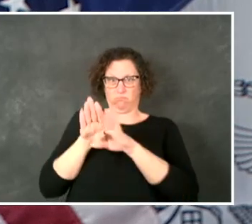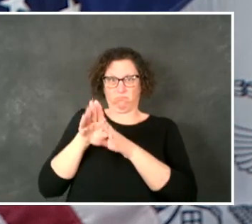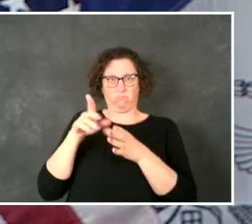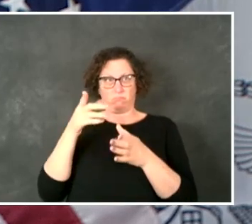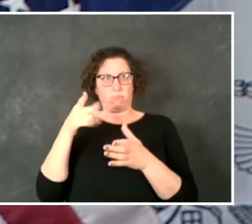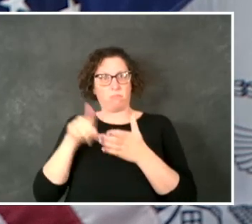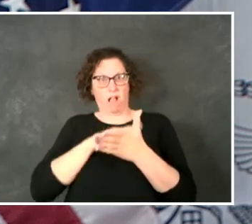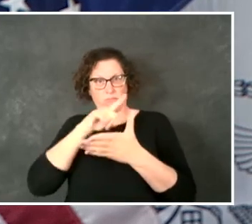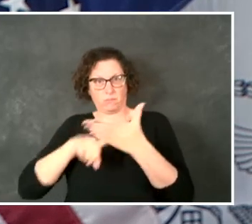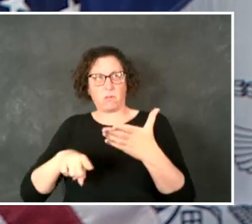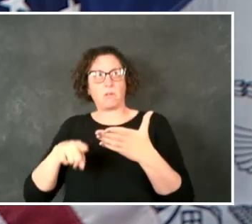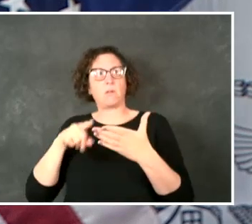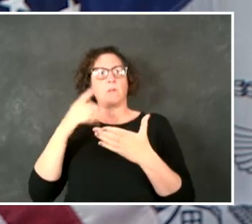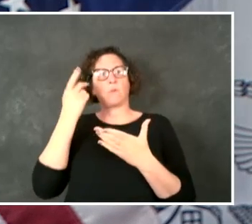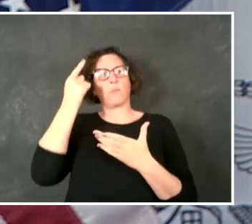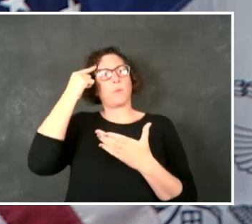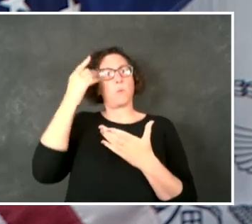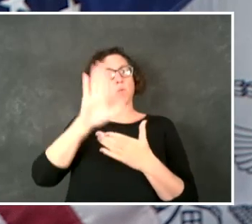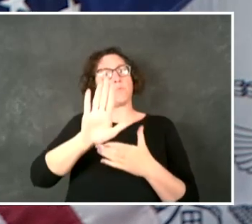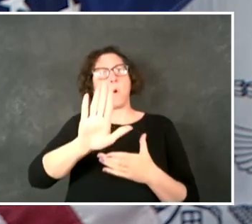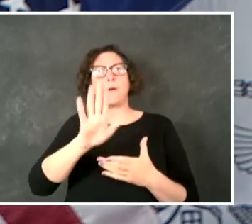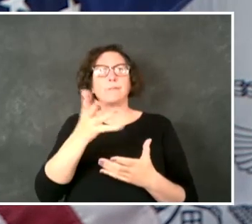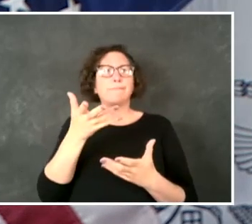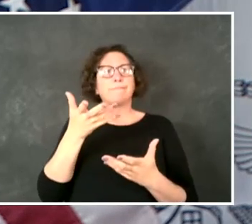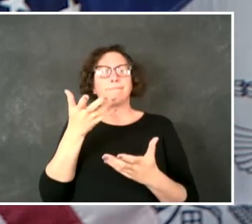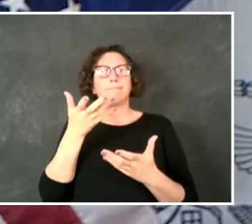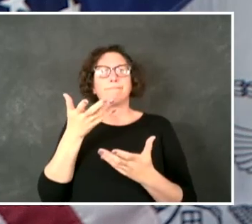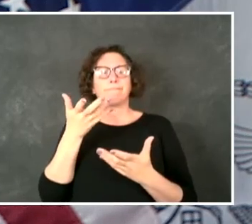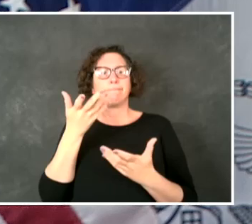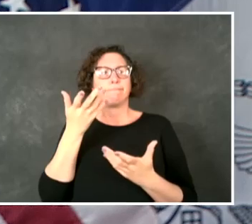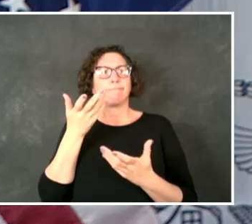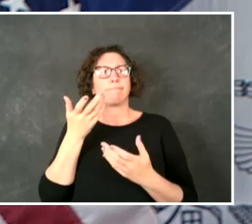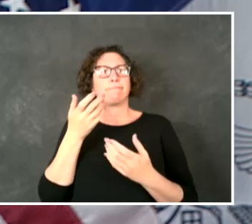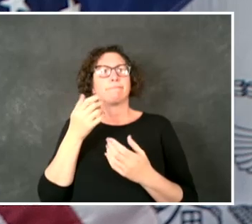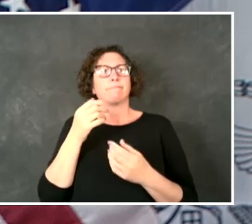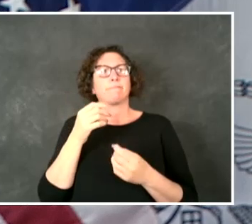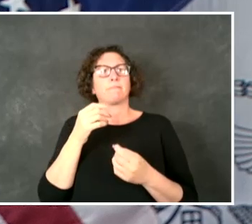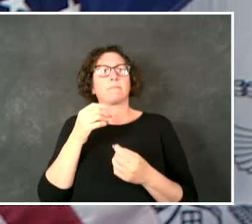FOR PRESIDENTS